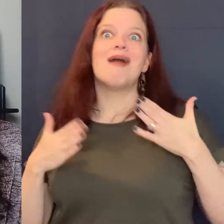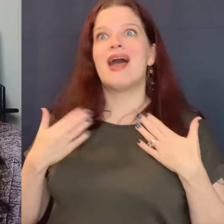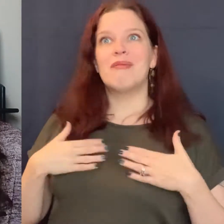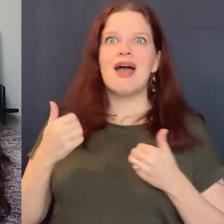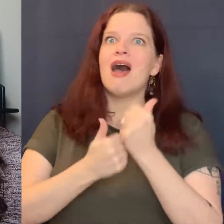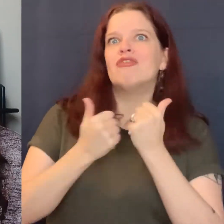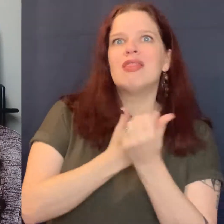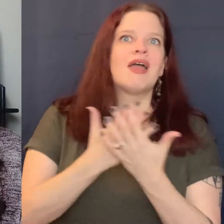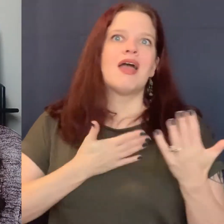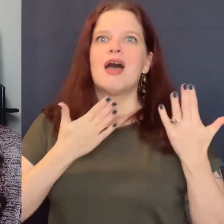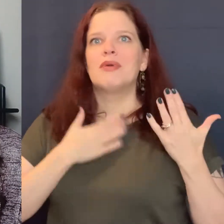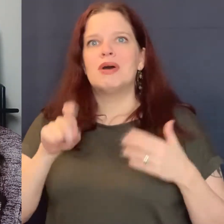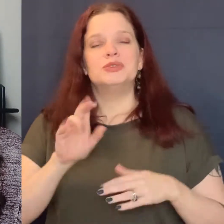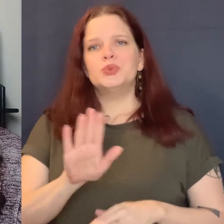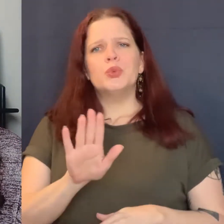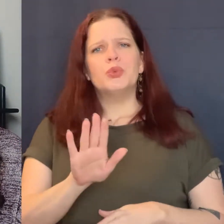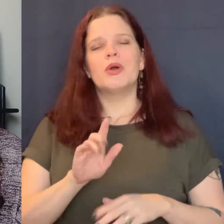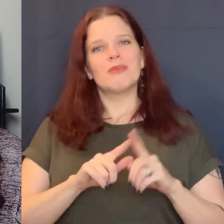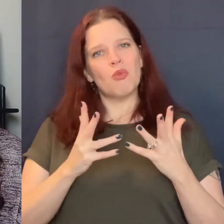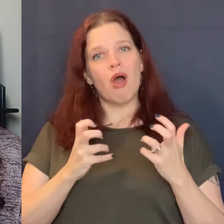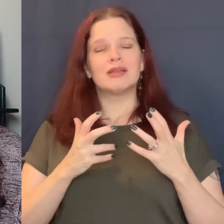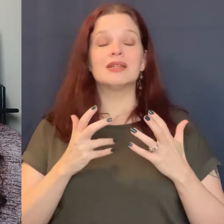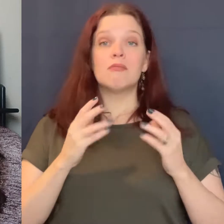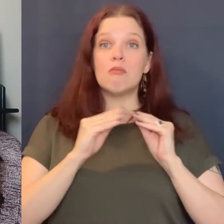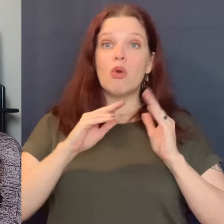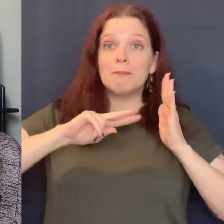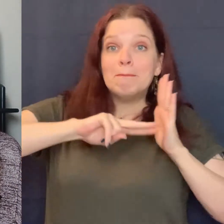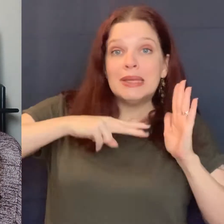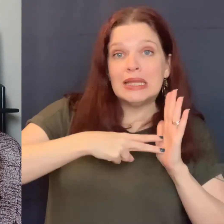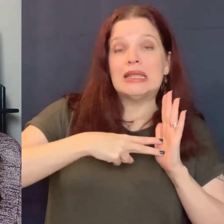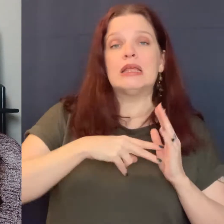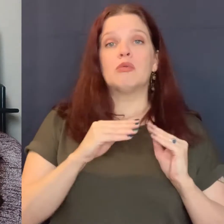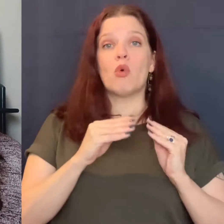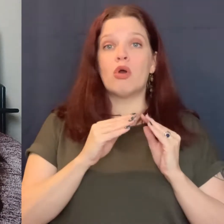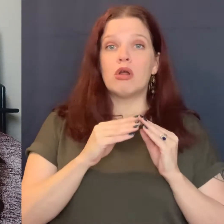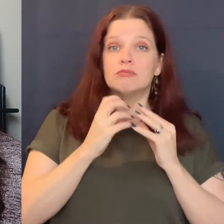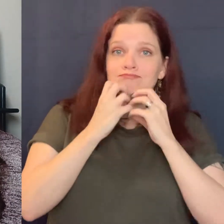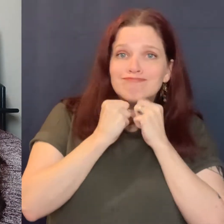to have happiness at every point of our life, but we're seeking more meaningfulness, more value, kind of taking the things